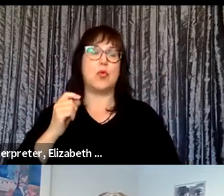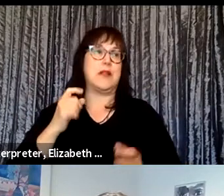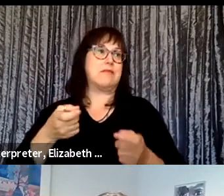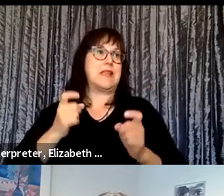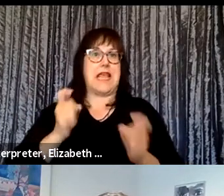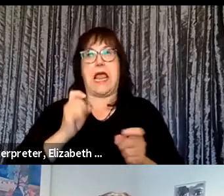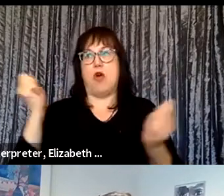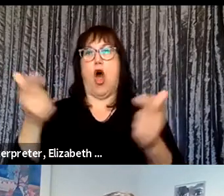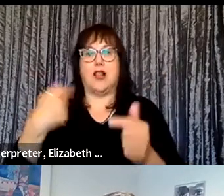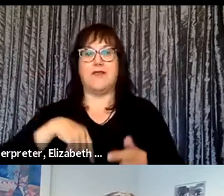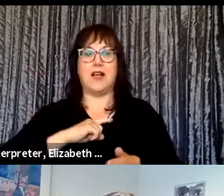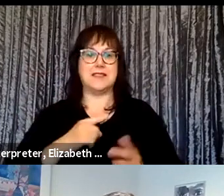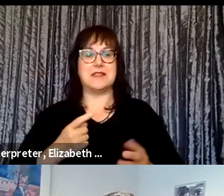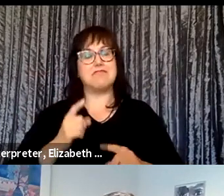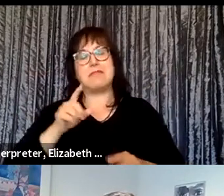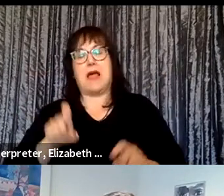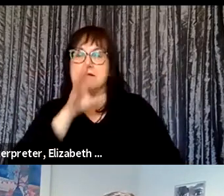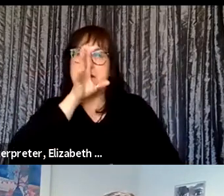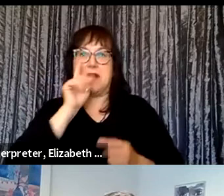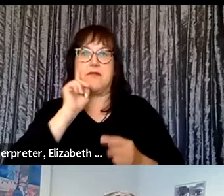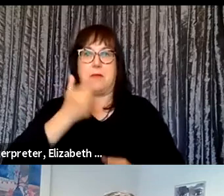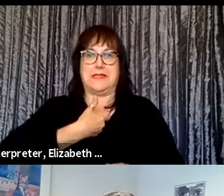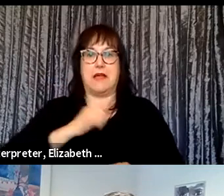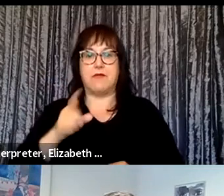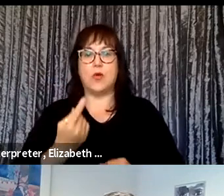for myself that, you know, it's just an amazing gift.